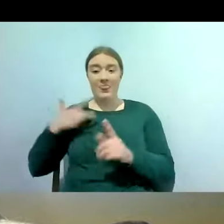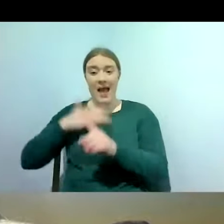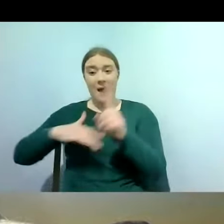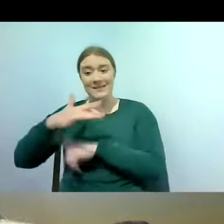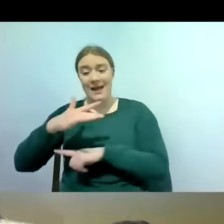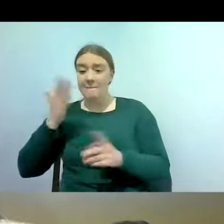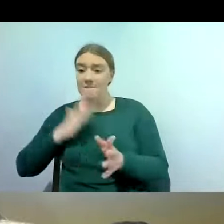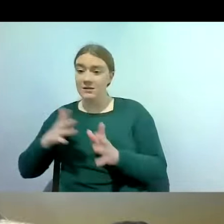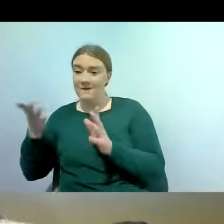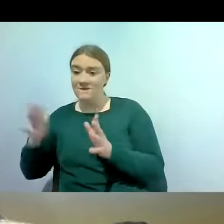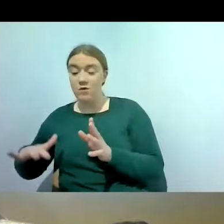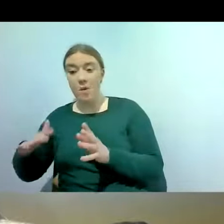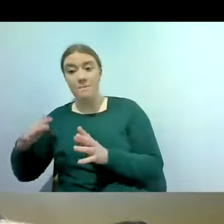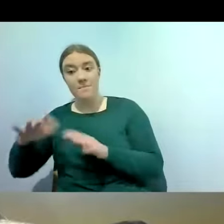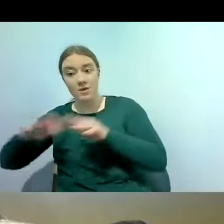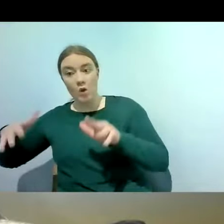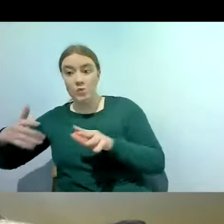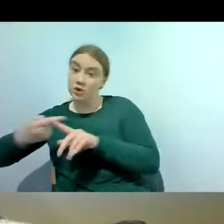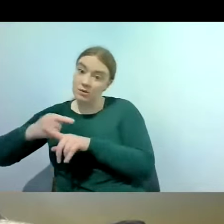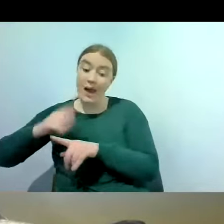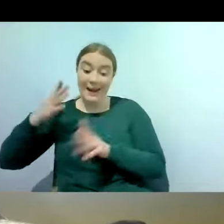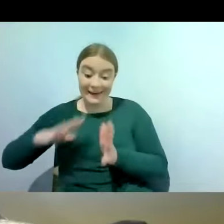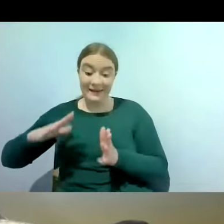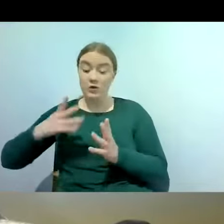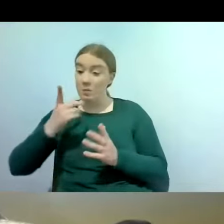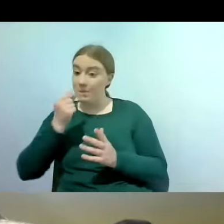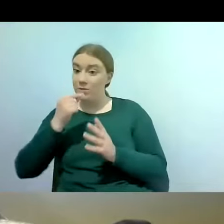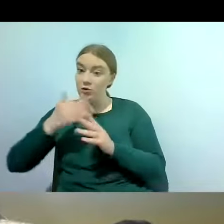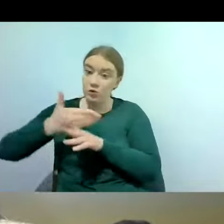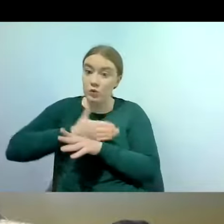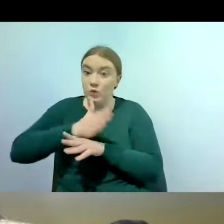but we're currently facing globally a crisis of fresh water connectivity